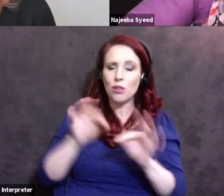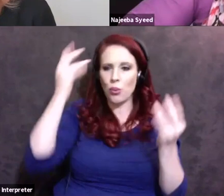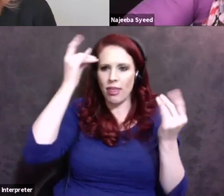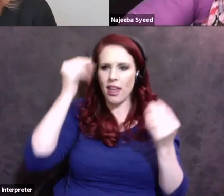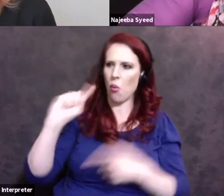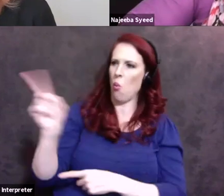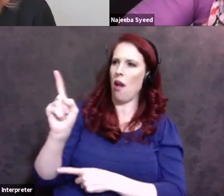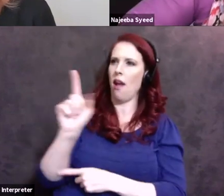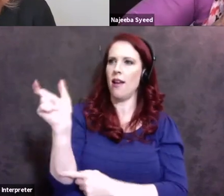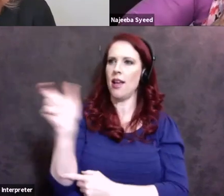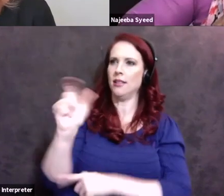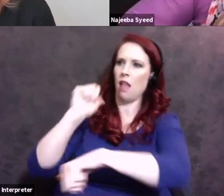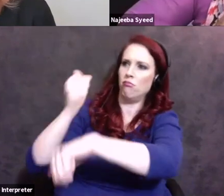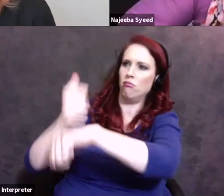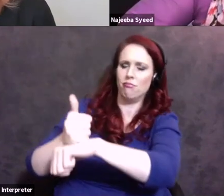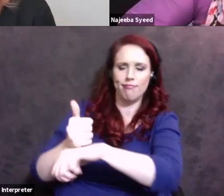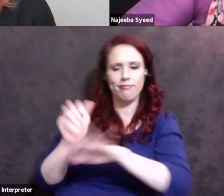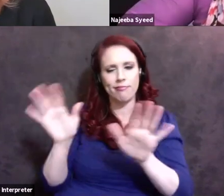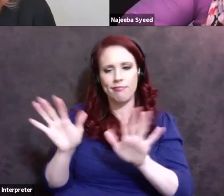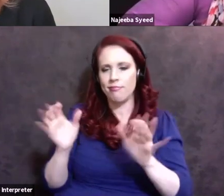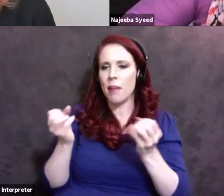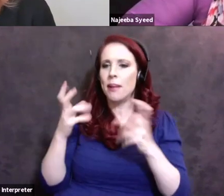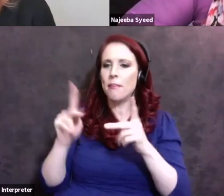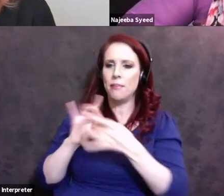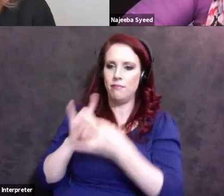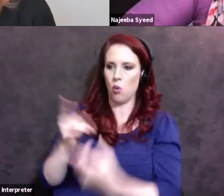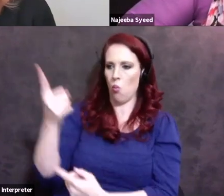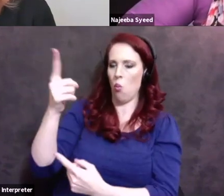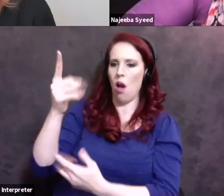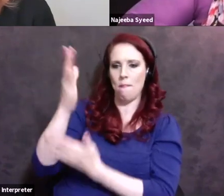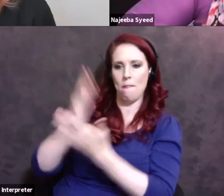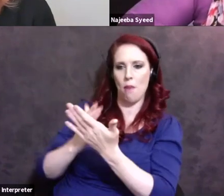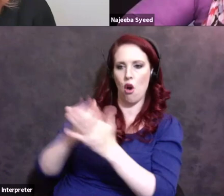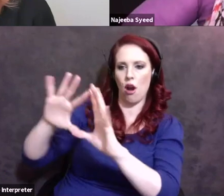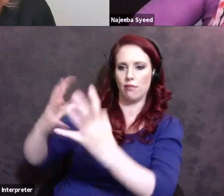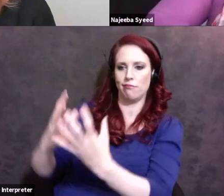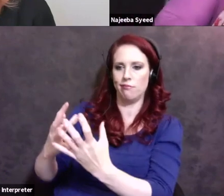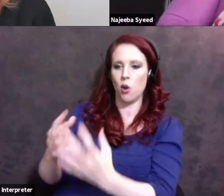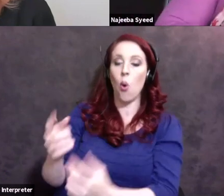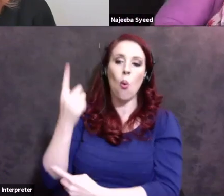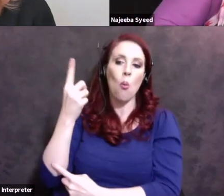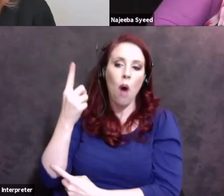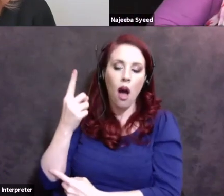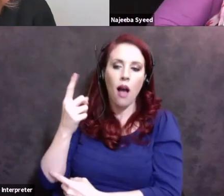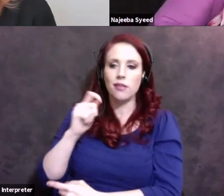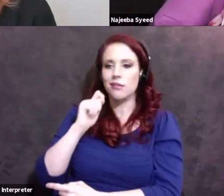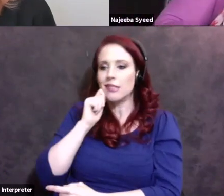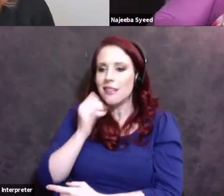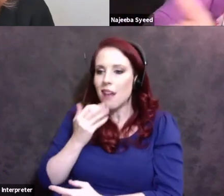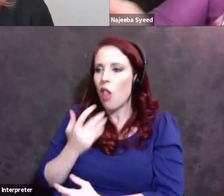very often it is associated with only one language or ethnic community and the vastness